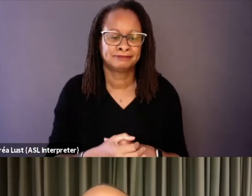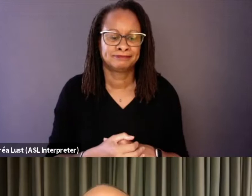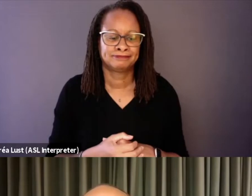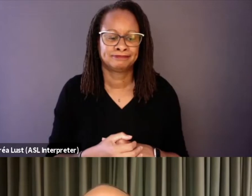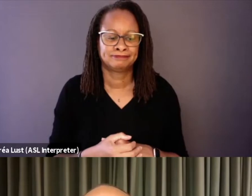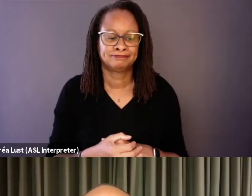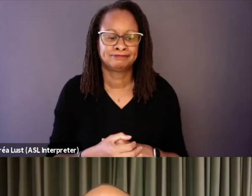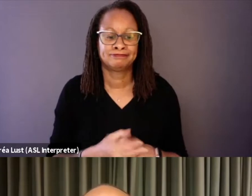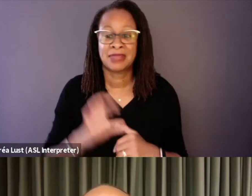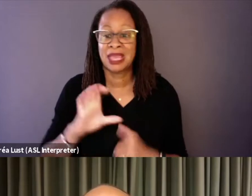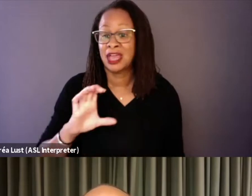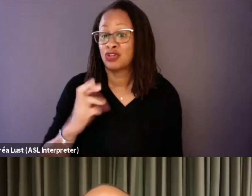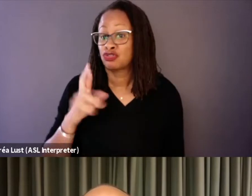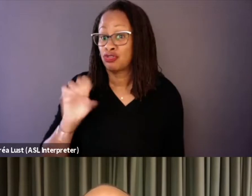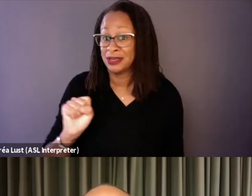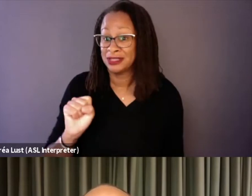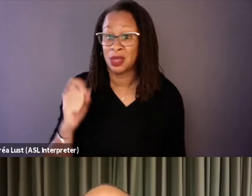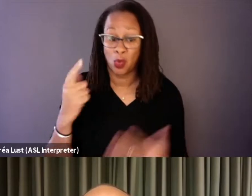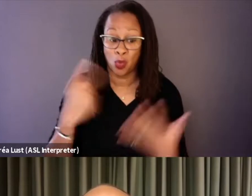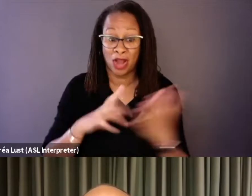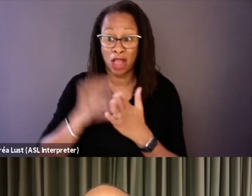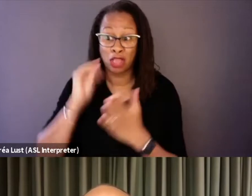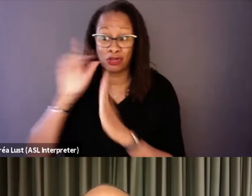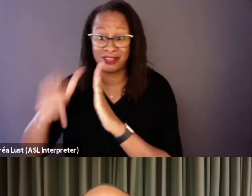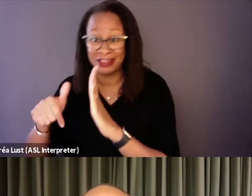Compared to what I came to know virtually, nothing. I knew very little,